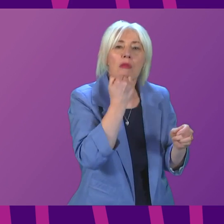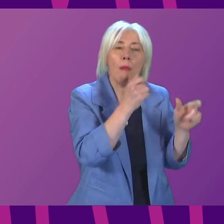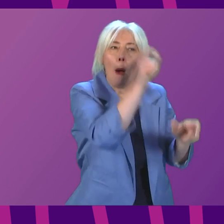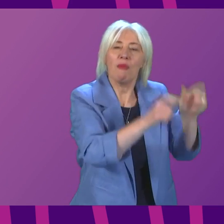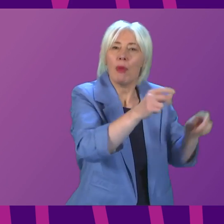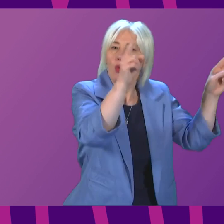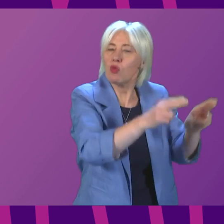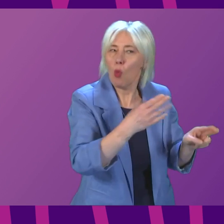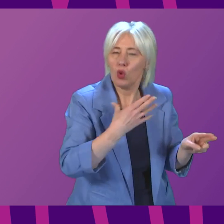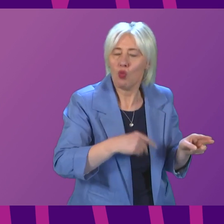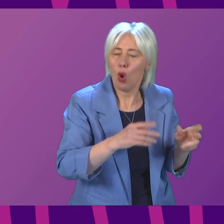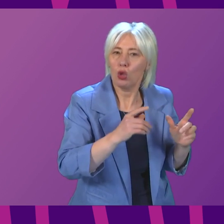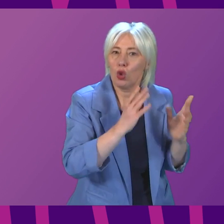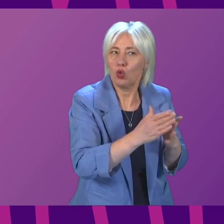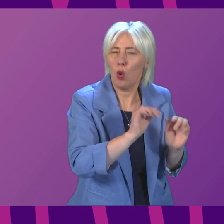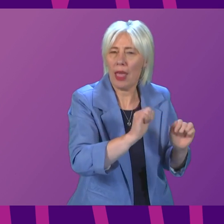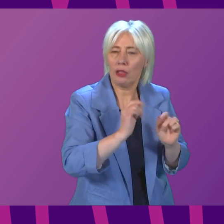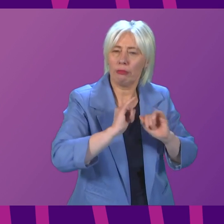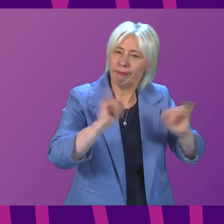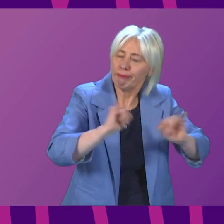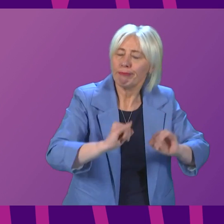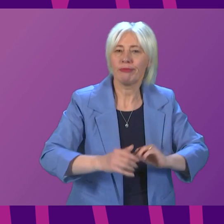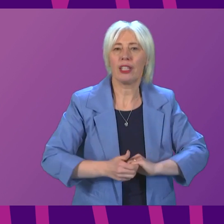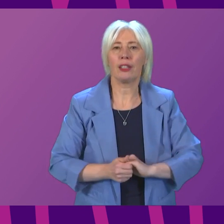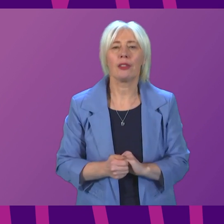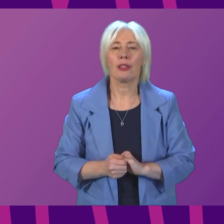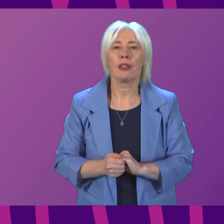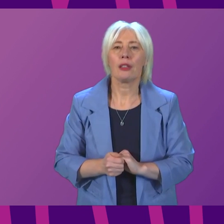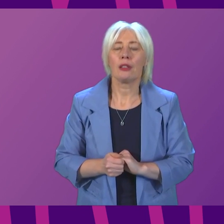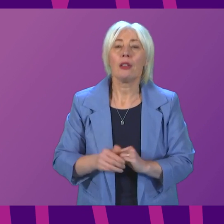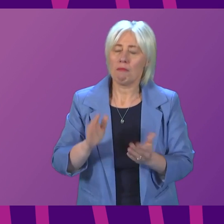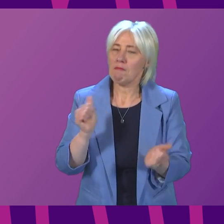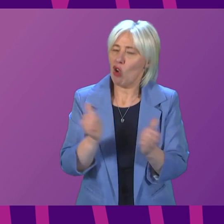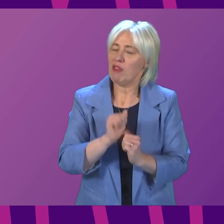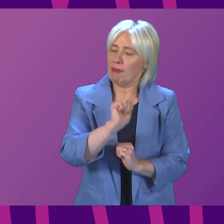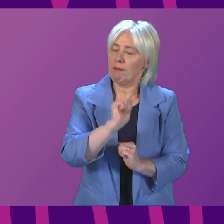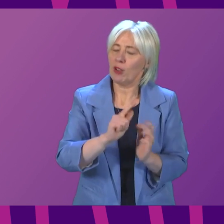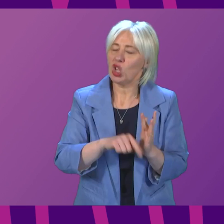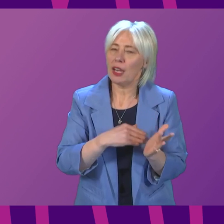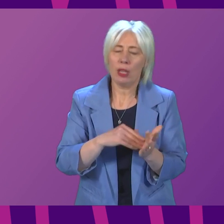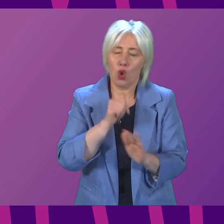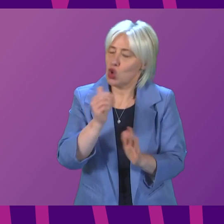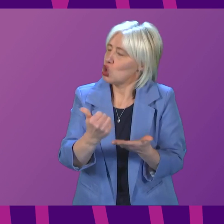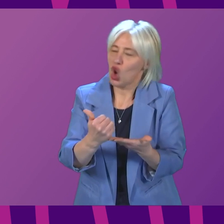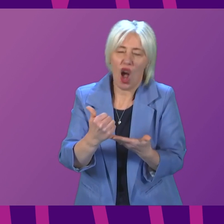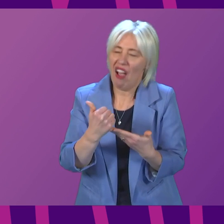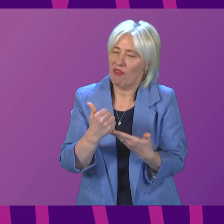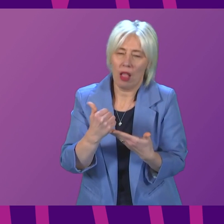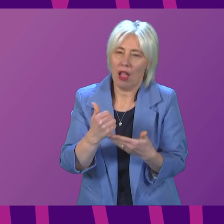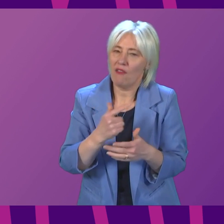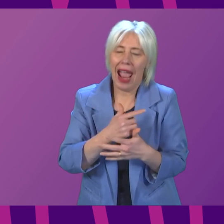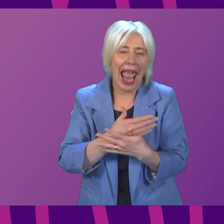I absolutely agree with Jenni Minto that it is unhelpful for anybody to erroneously speculate